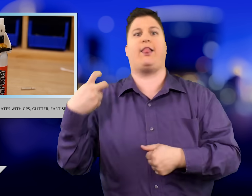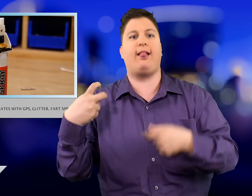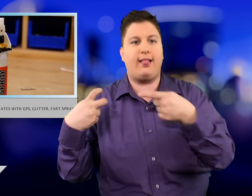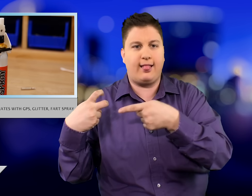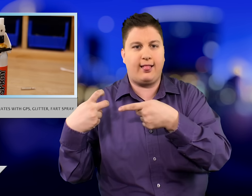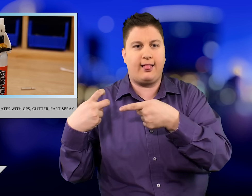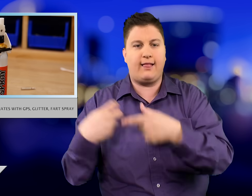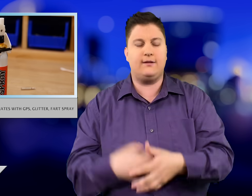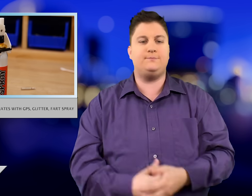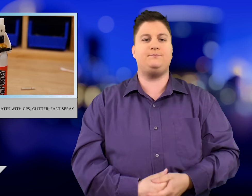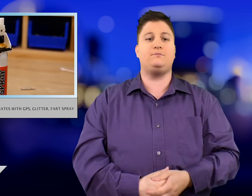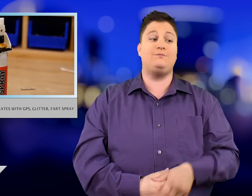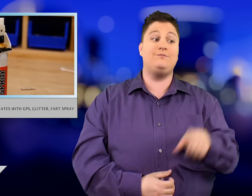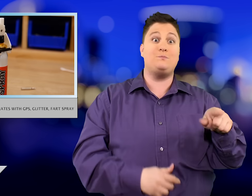from him.